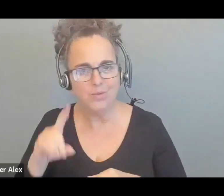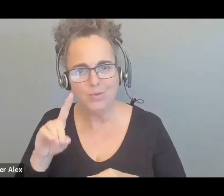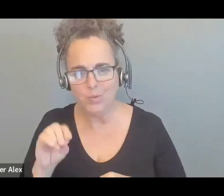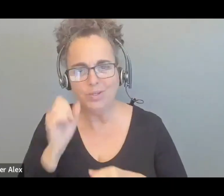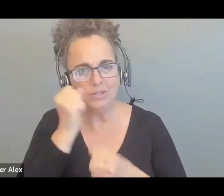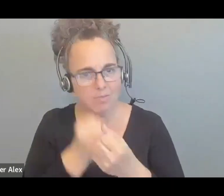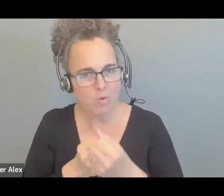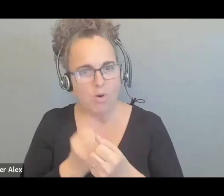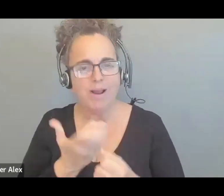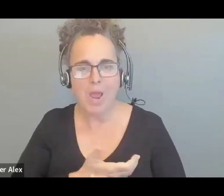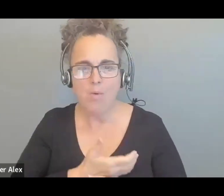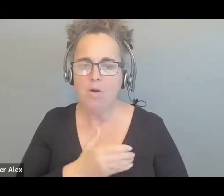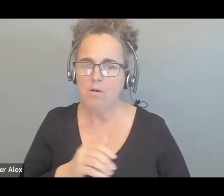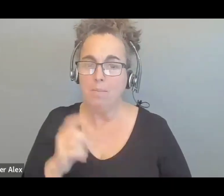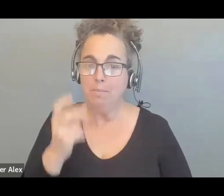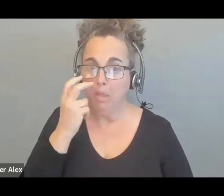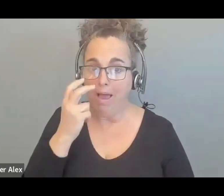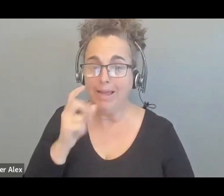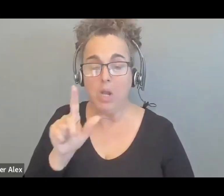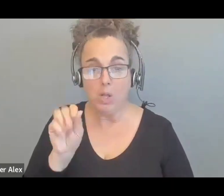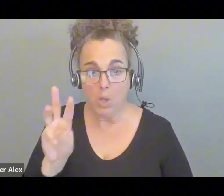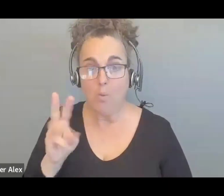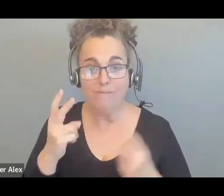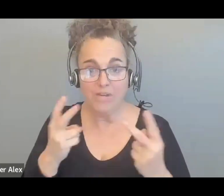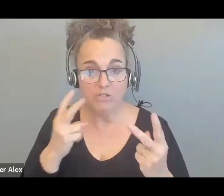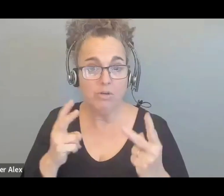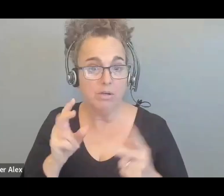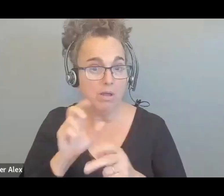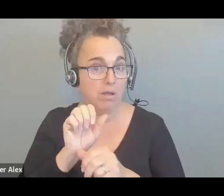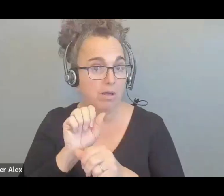or low vision colleagues. But digital accessibility impacts everybody, right?